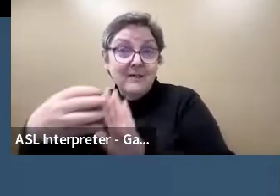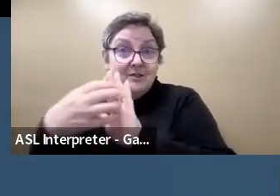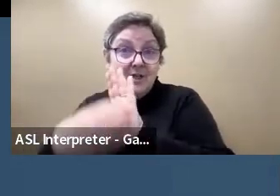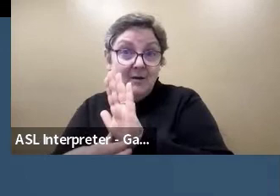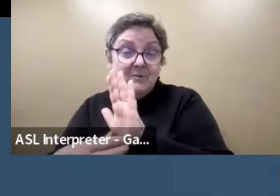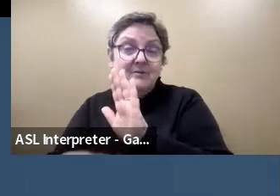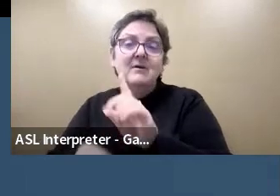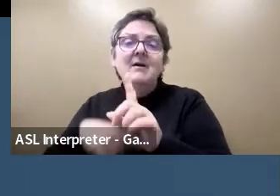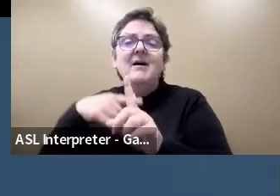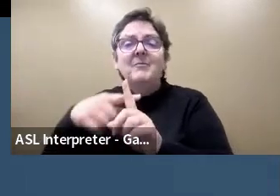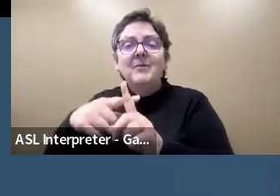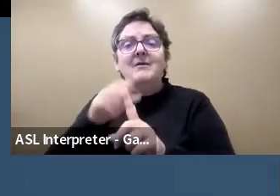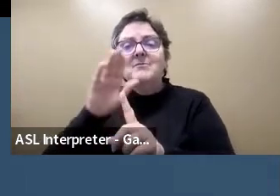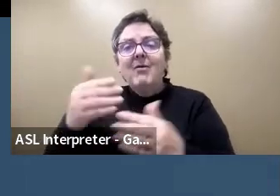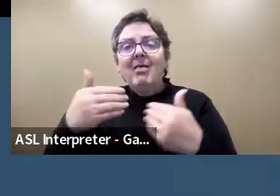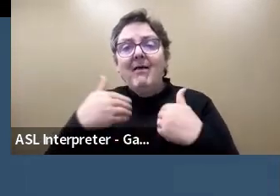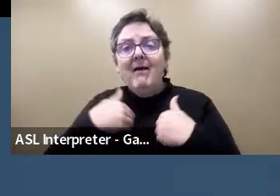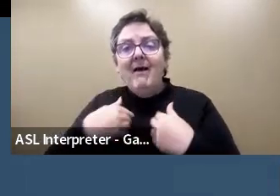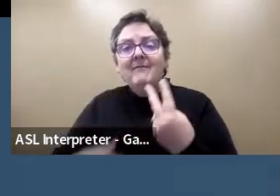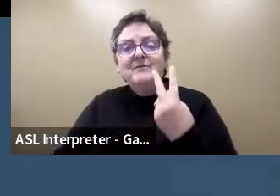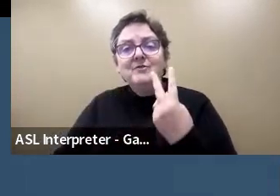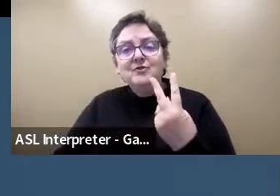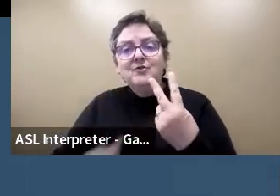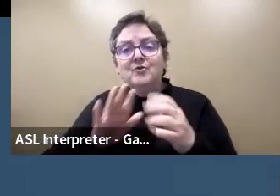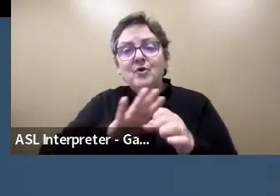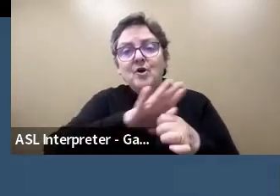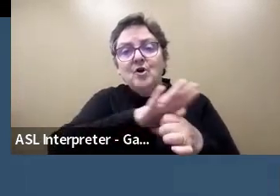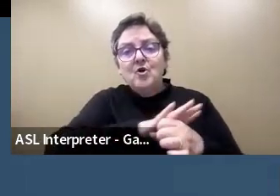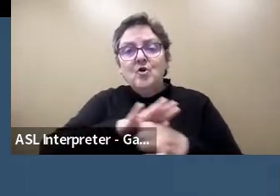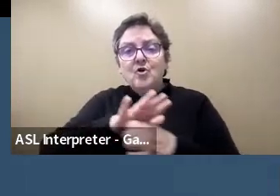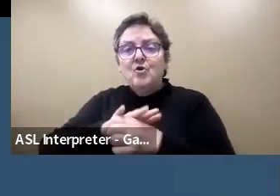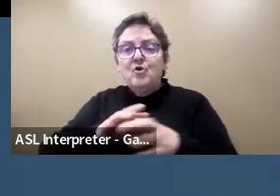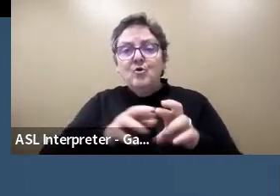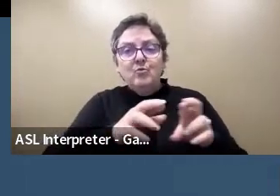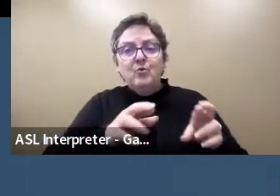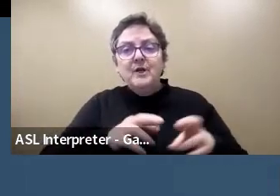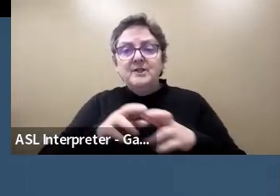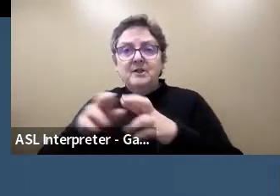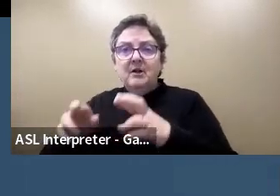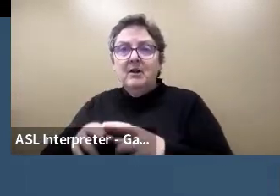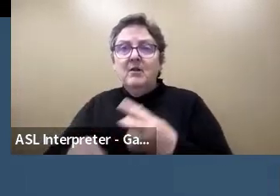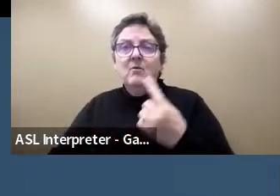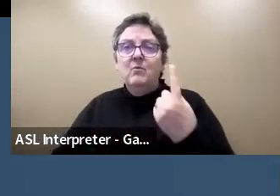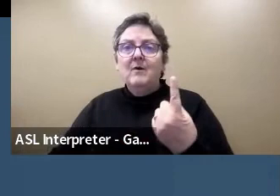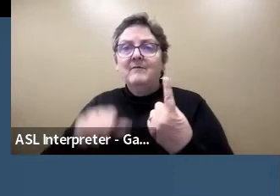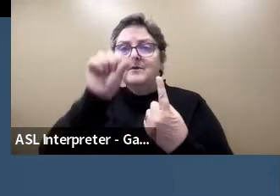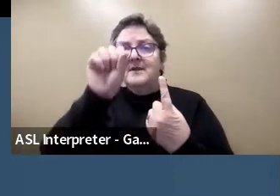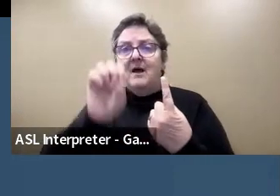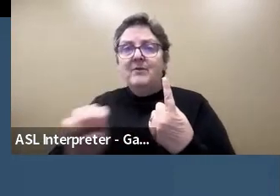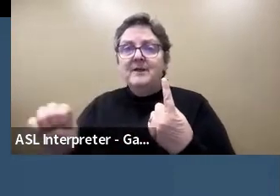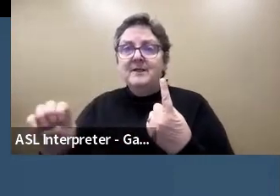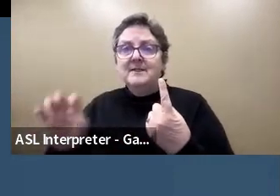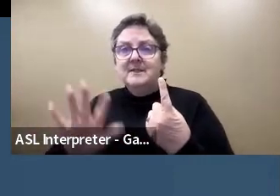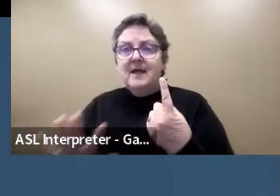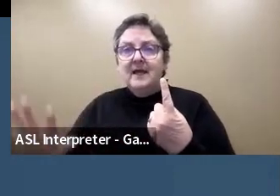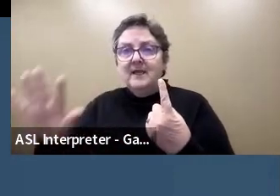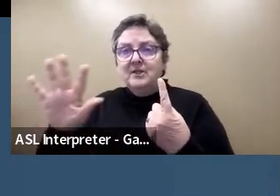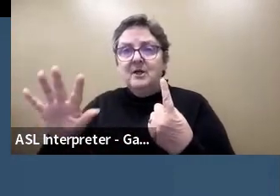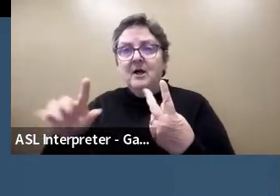there's also gonna be two regional additions, which will accompany it one for Southeast Asia and the Pacific.